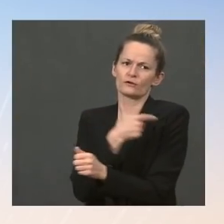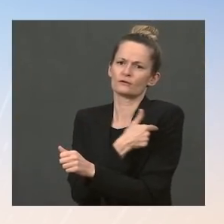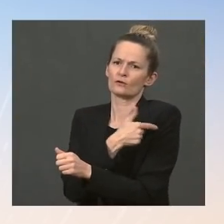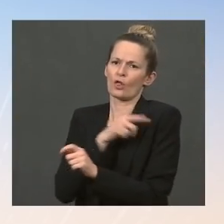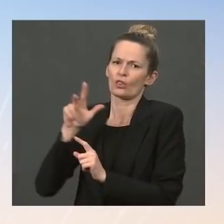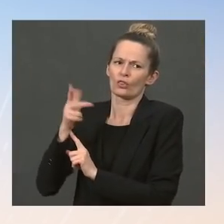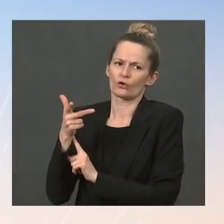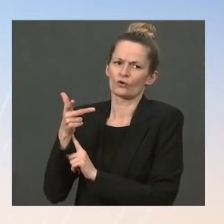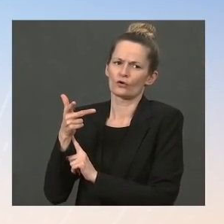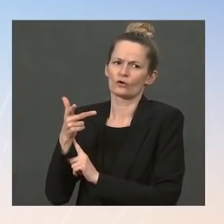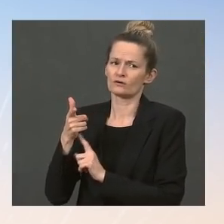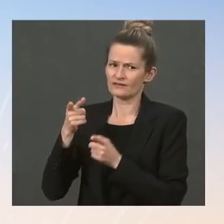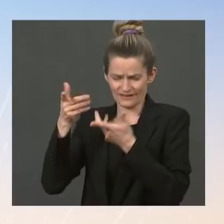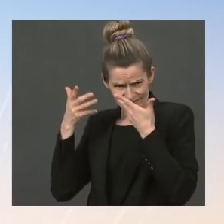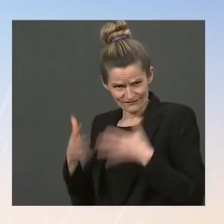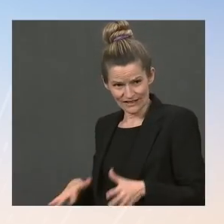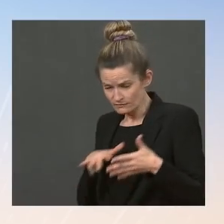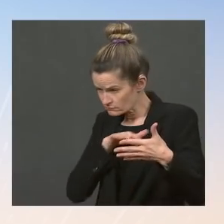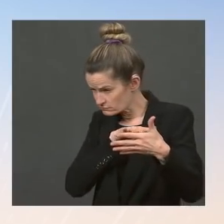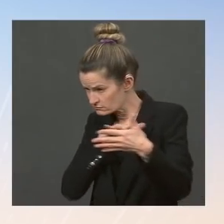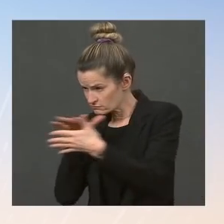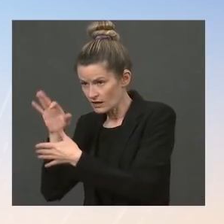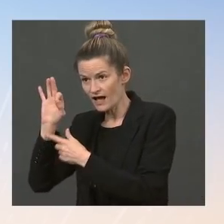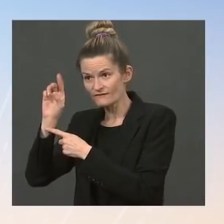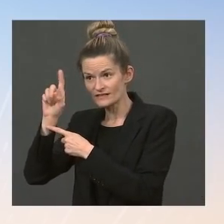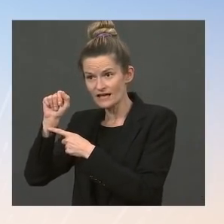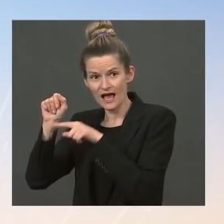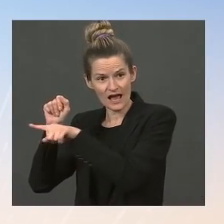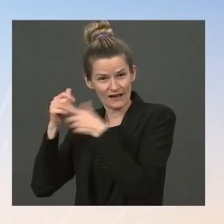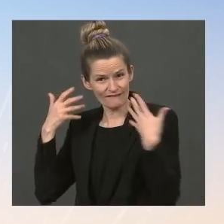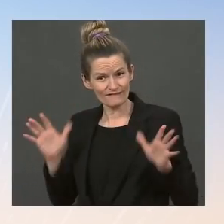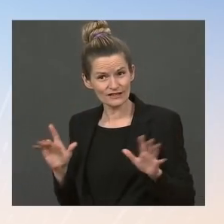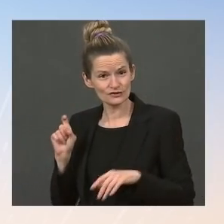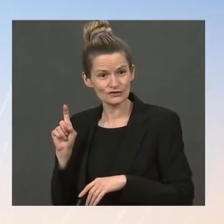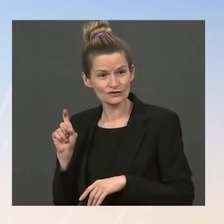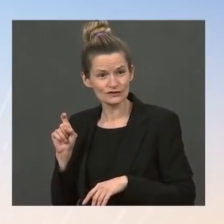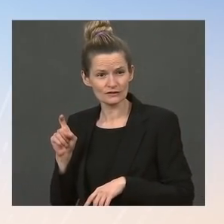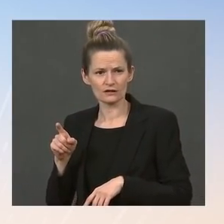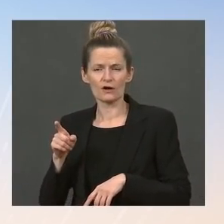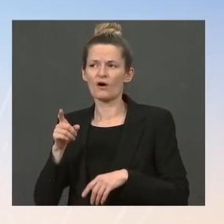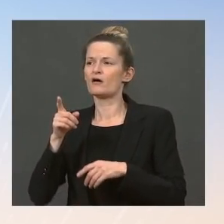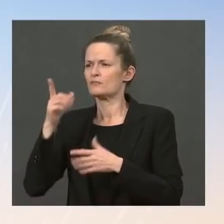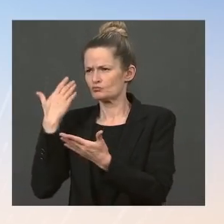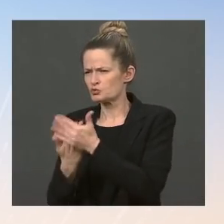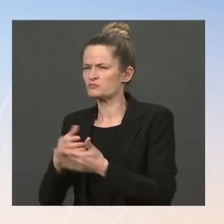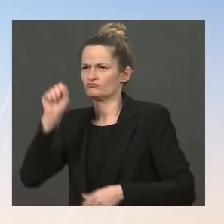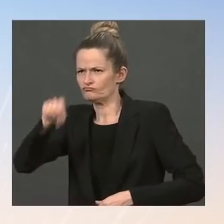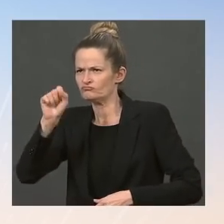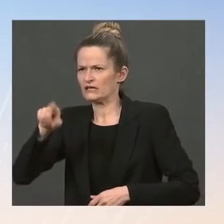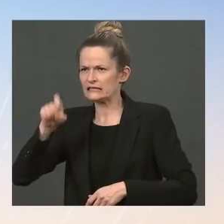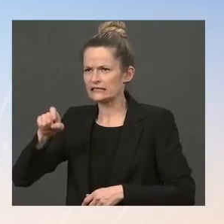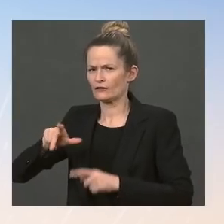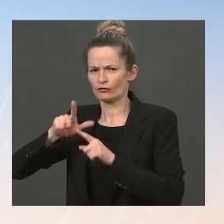saying that the boosters are not needed. Do you still plan to have the boosters rolled out next week?